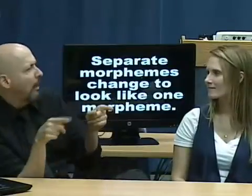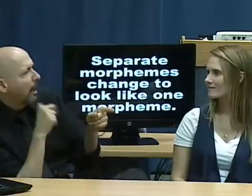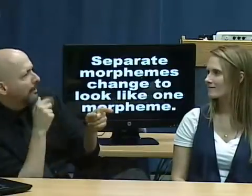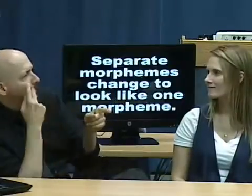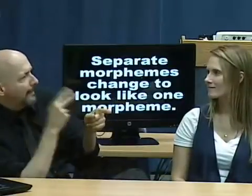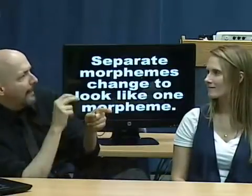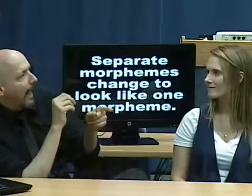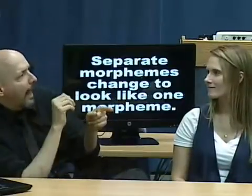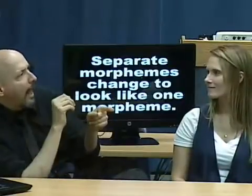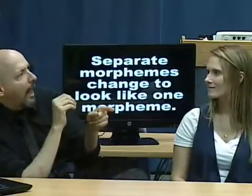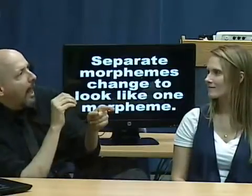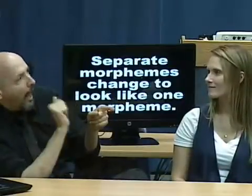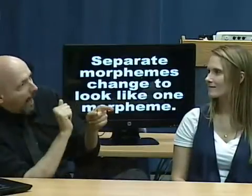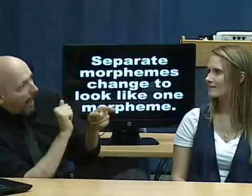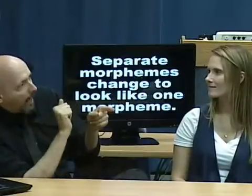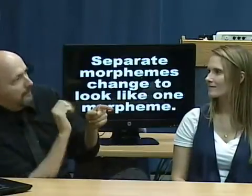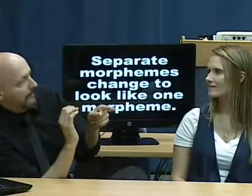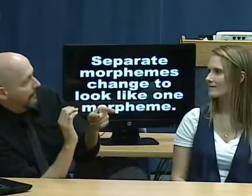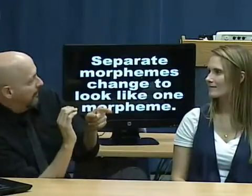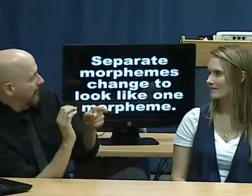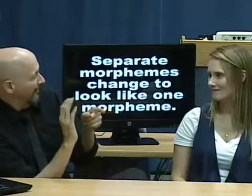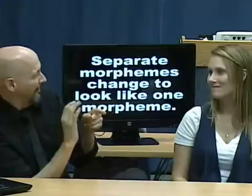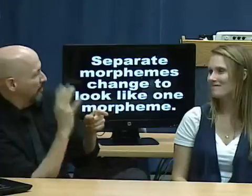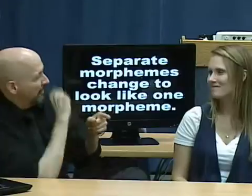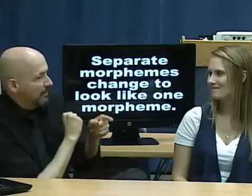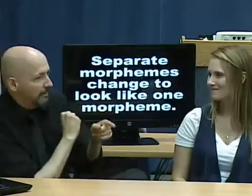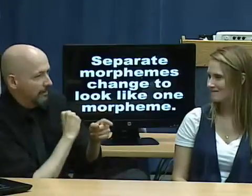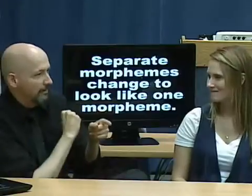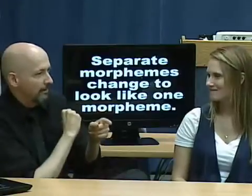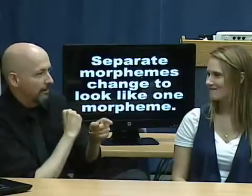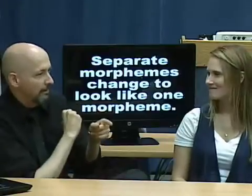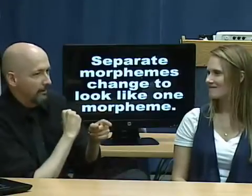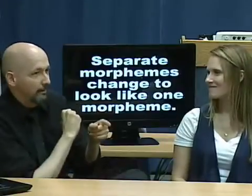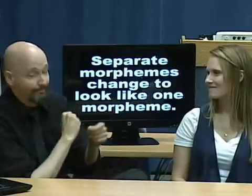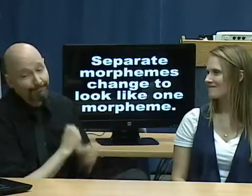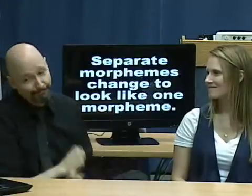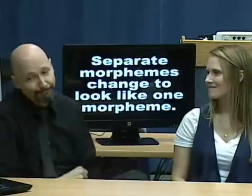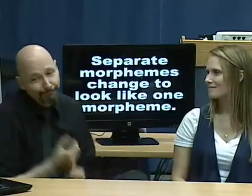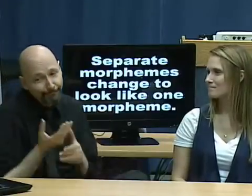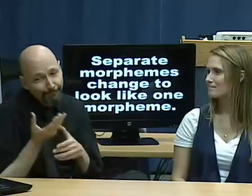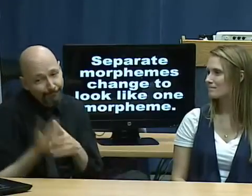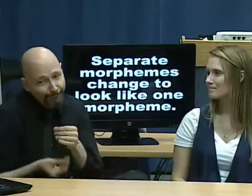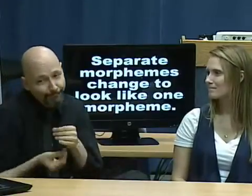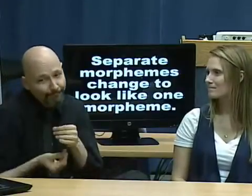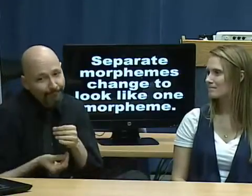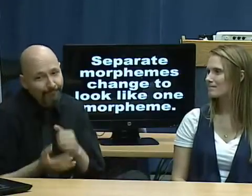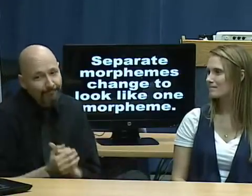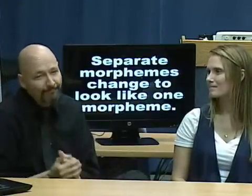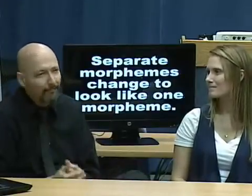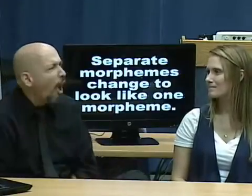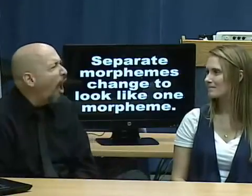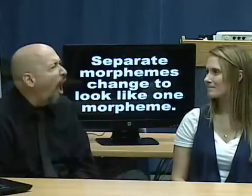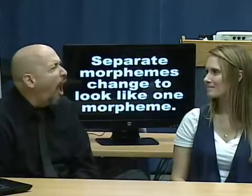"I didn't see the 'A' or the 'C.' I missed them." "Yup. They're gone."